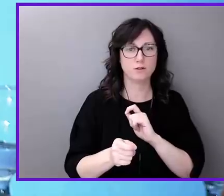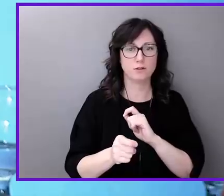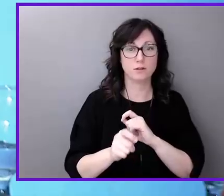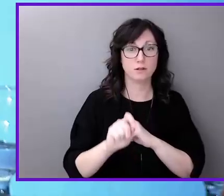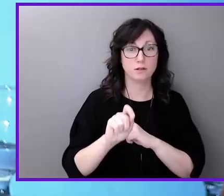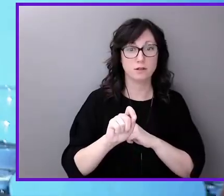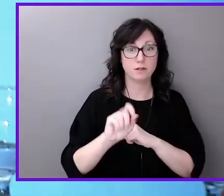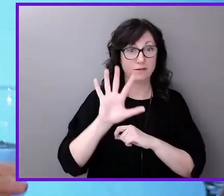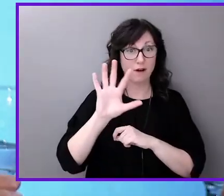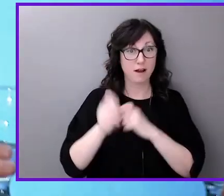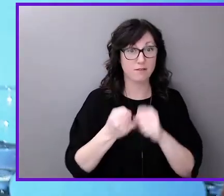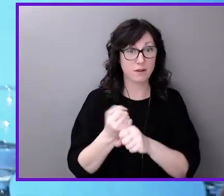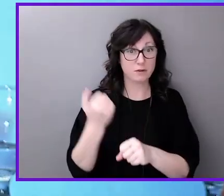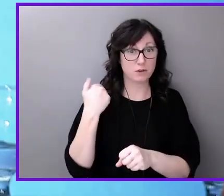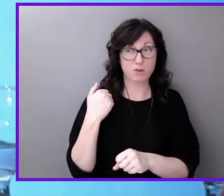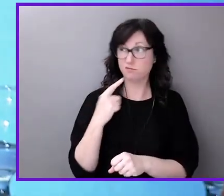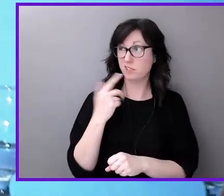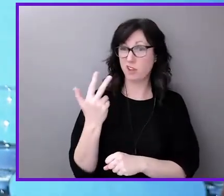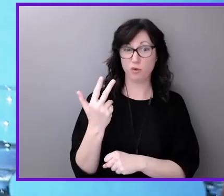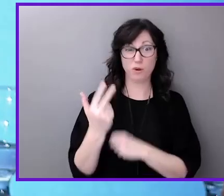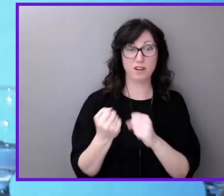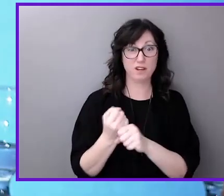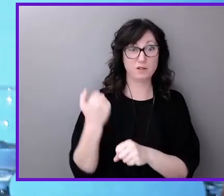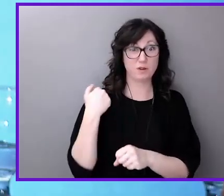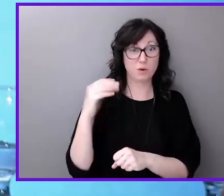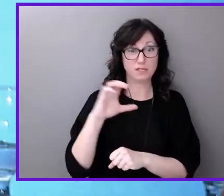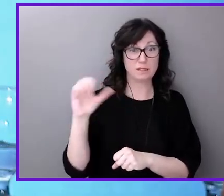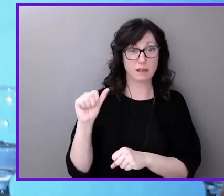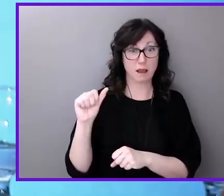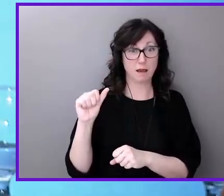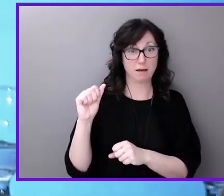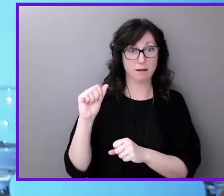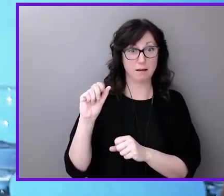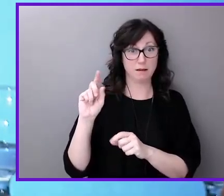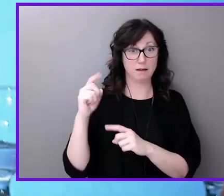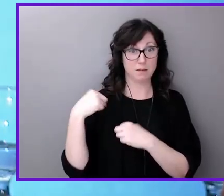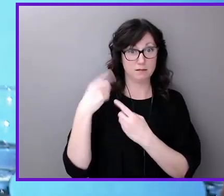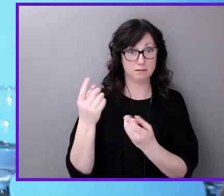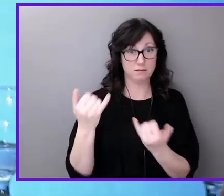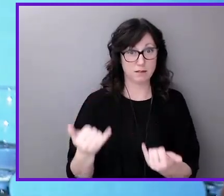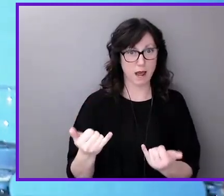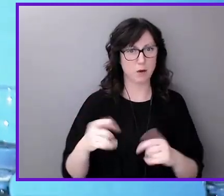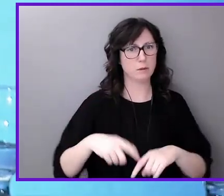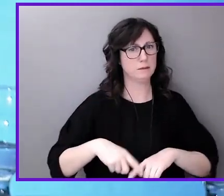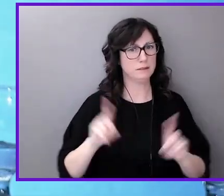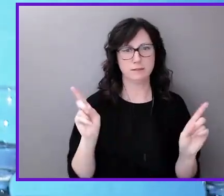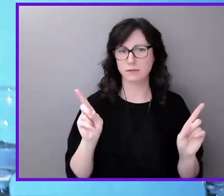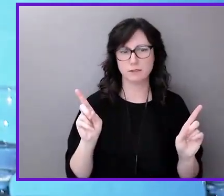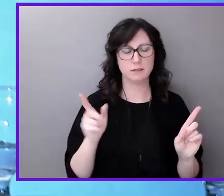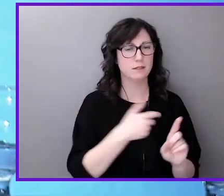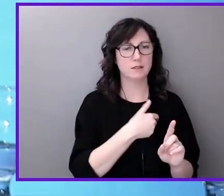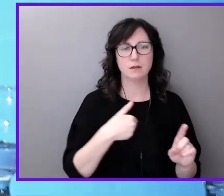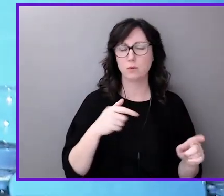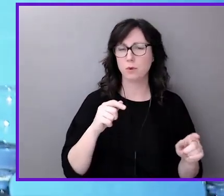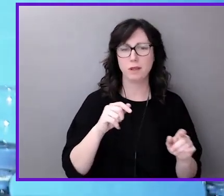ago or even three years ago, doesn’t exist anymore. And we won’t recreate that. People change. We changed the structure.